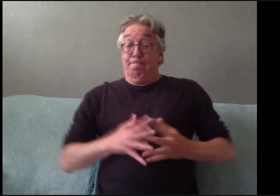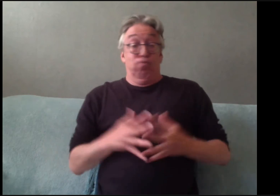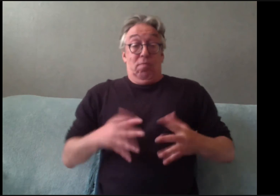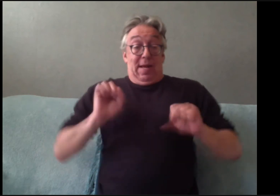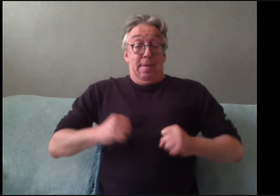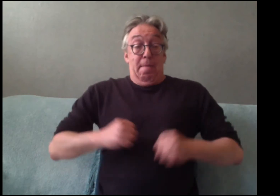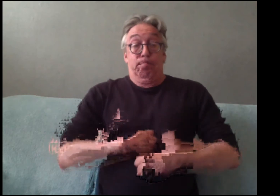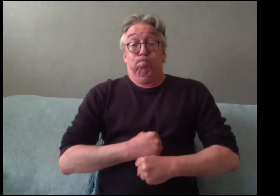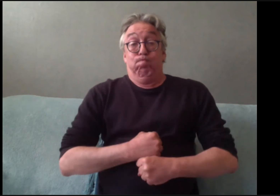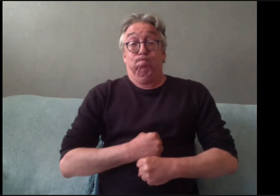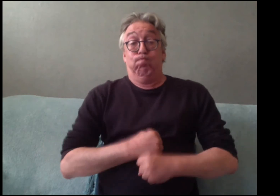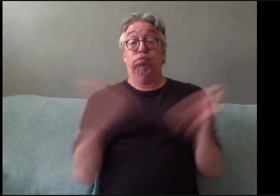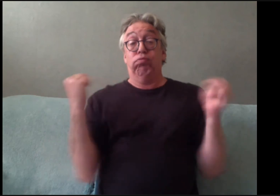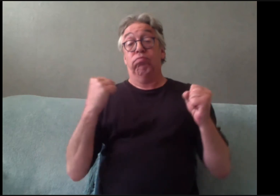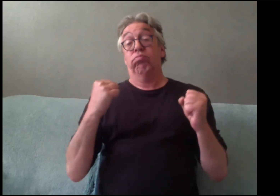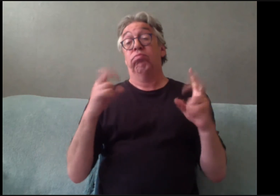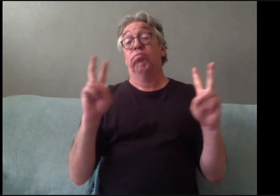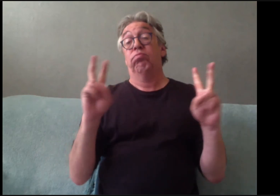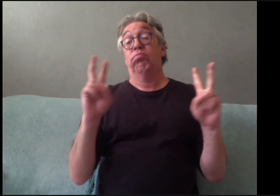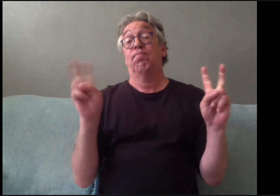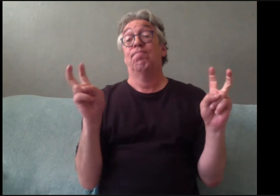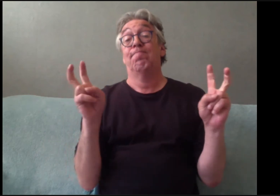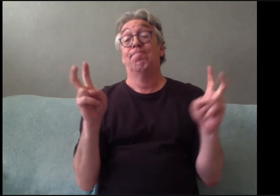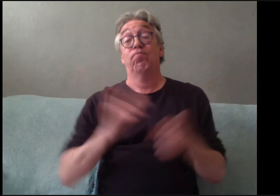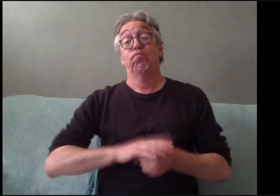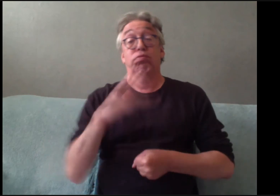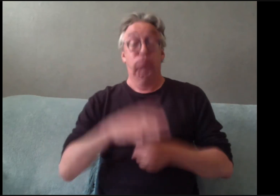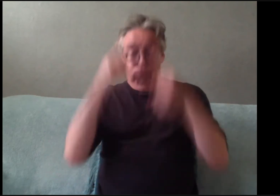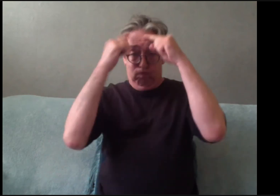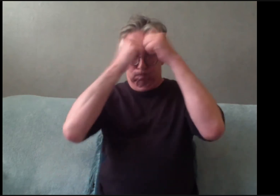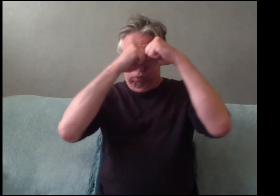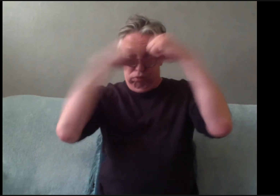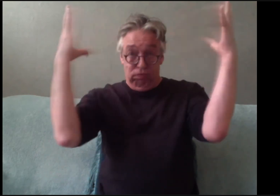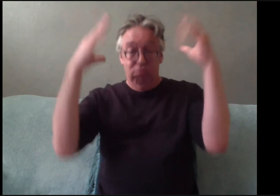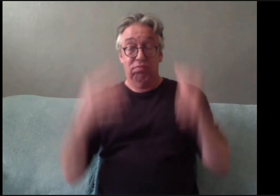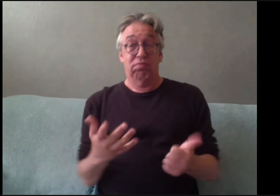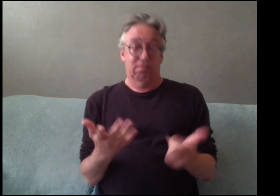and people can display, for example, self-injurious behaviour,